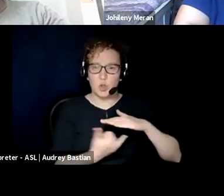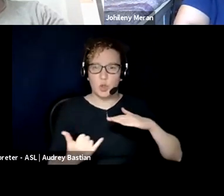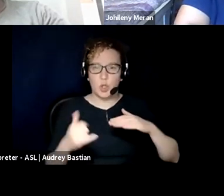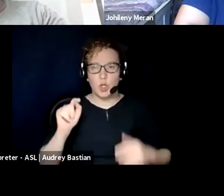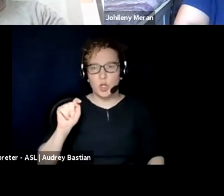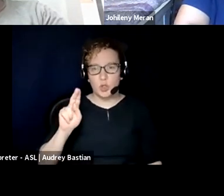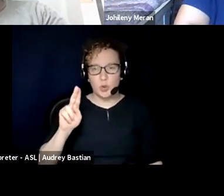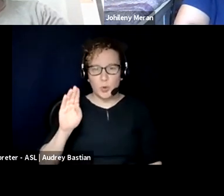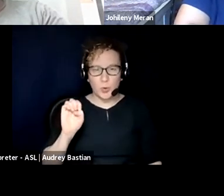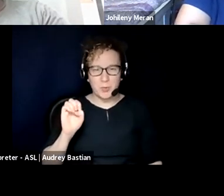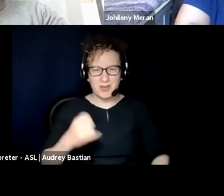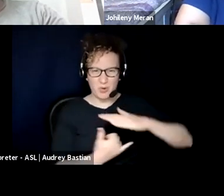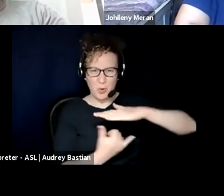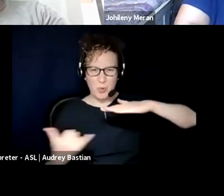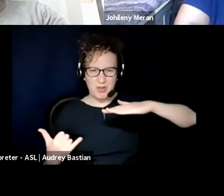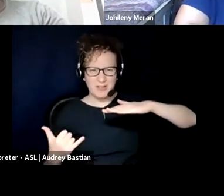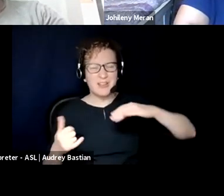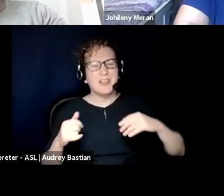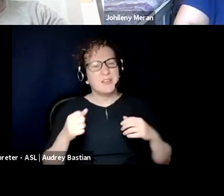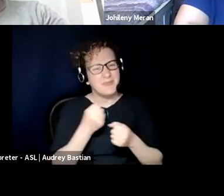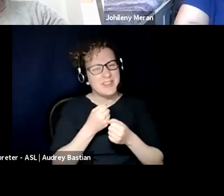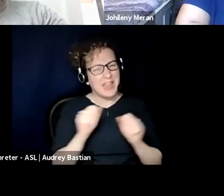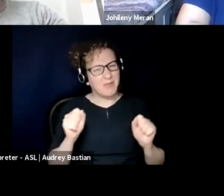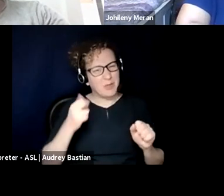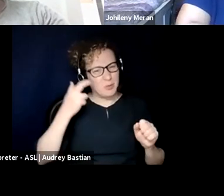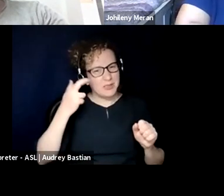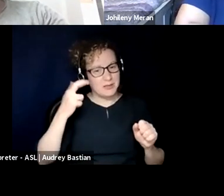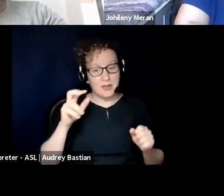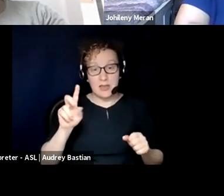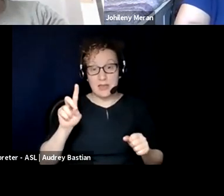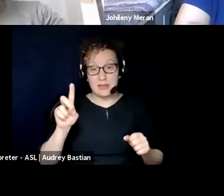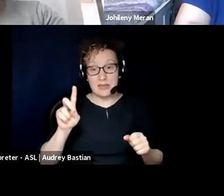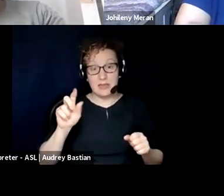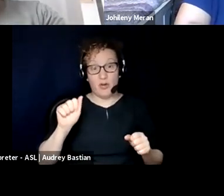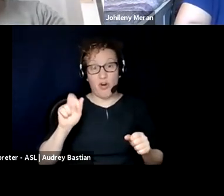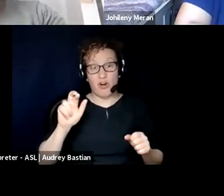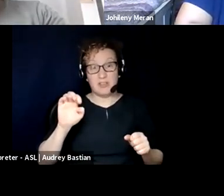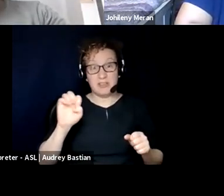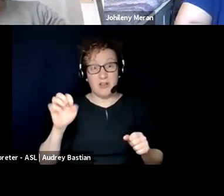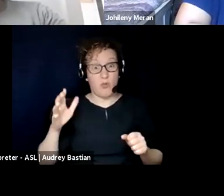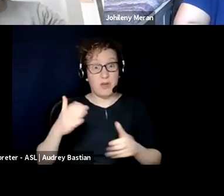safety reasons. I mean D'Arcee shared a little bit about what that can be like, just how